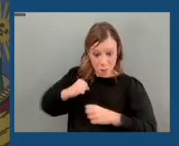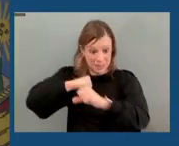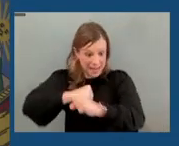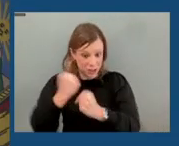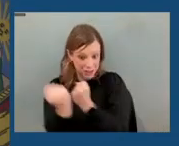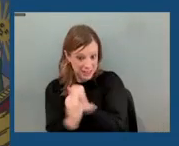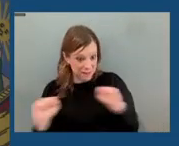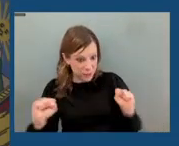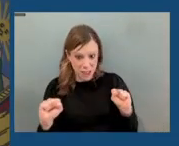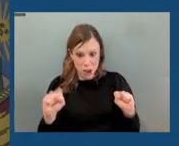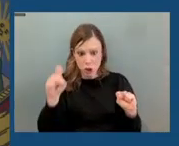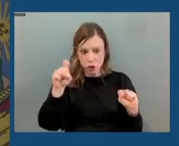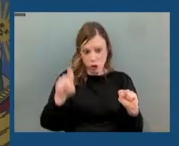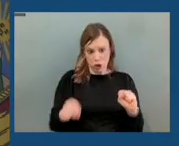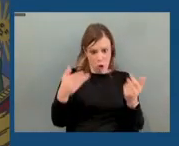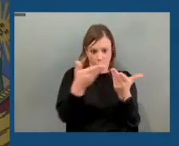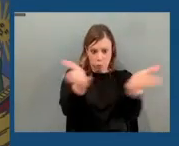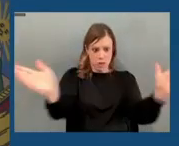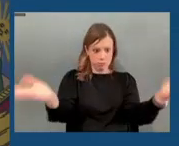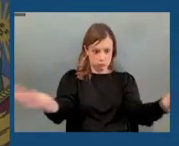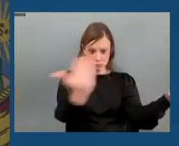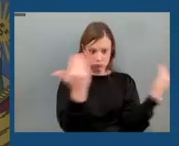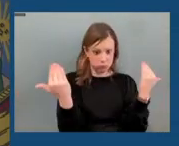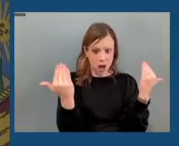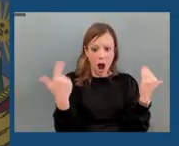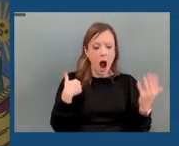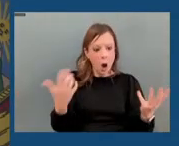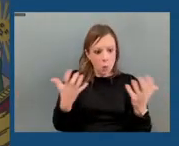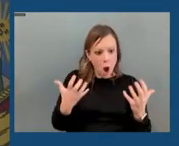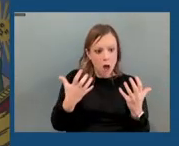A dramatic change as I'm trying to increase the supply of housing in the state of New York,